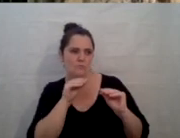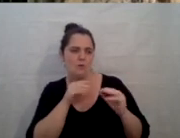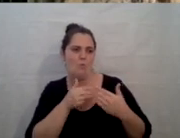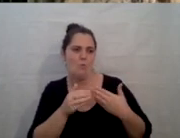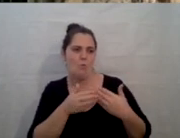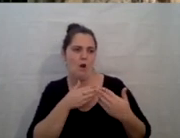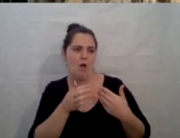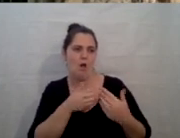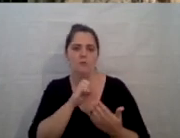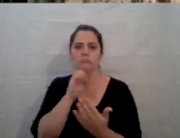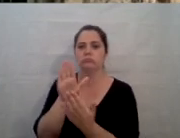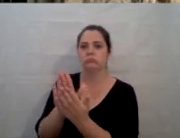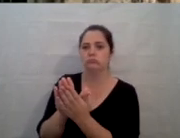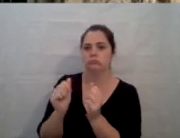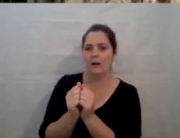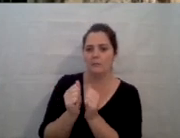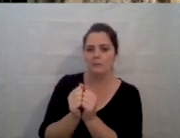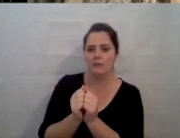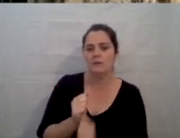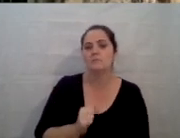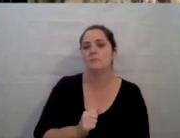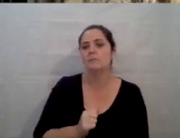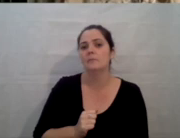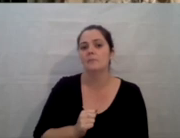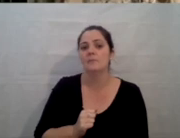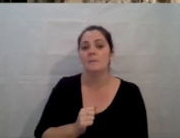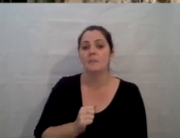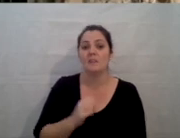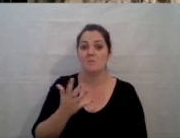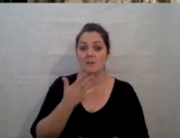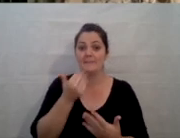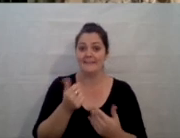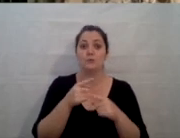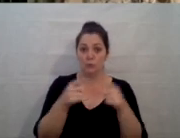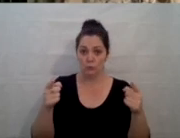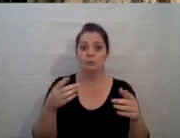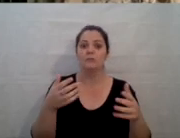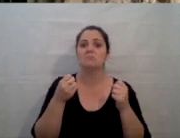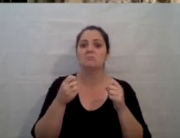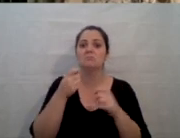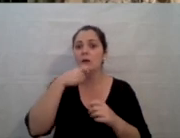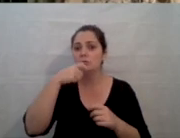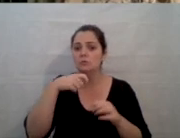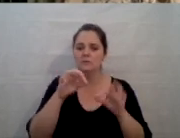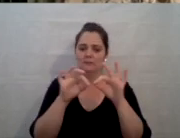So what I'd like everyone to do is grab a pencil, a pen, anything that can be your sighting stick